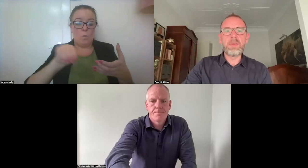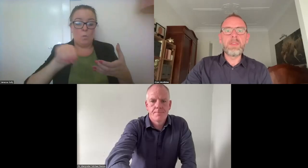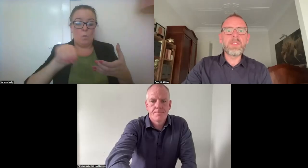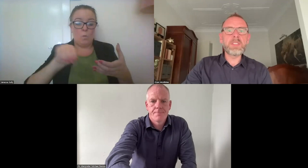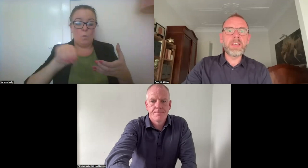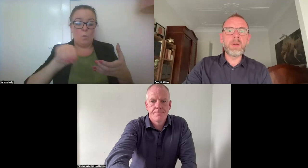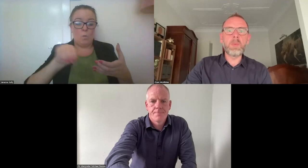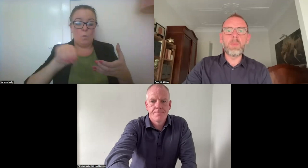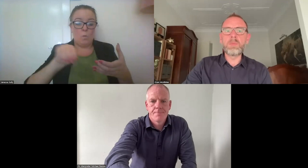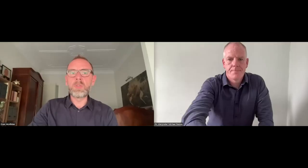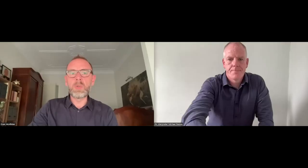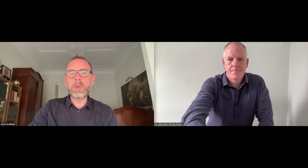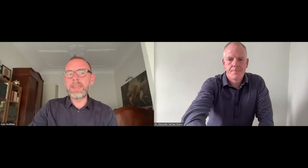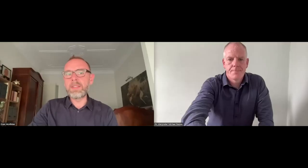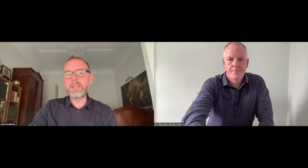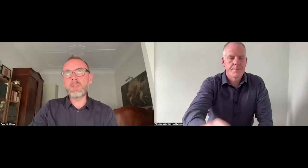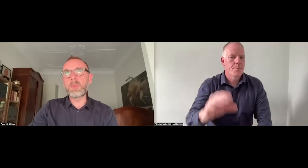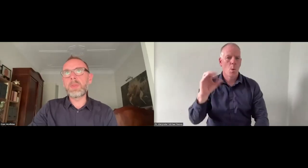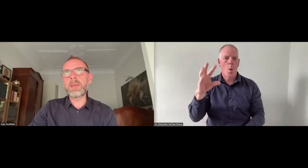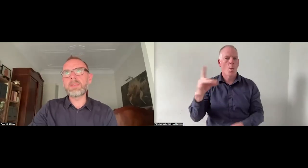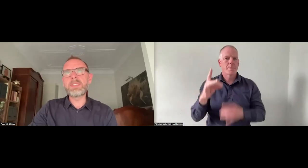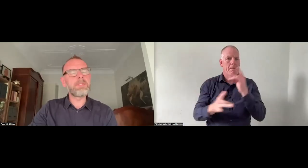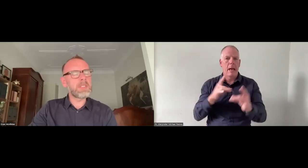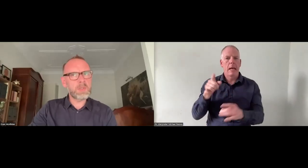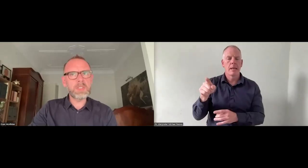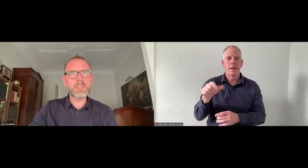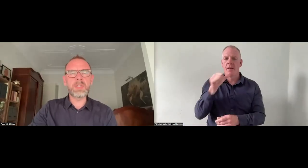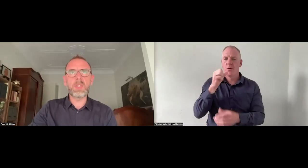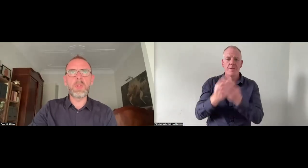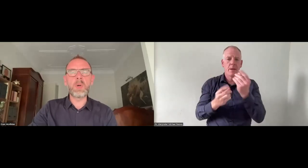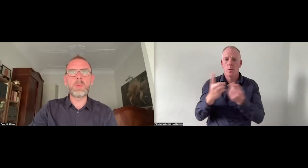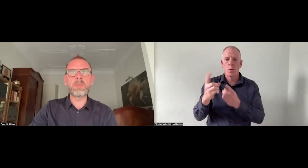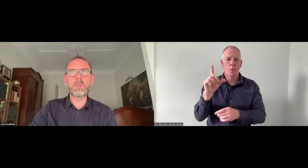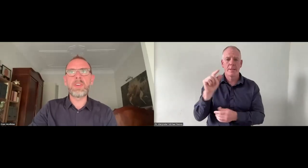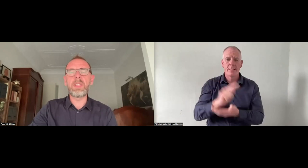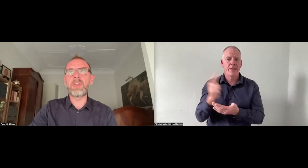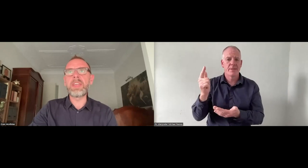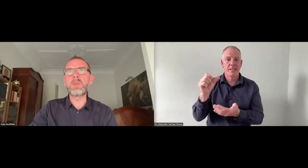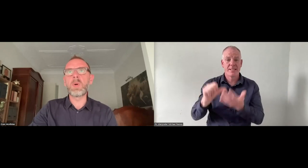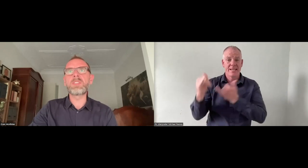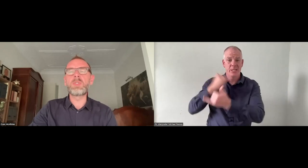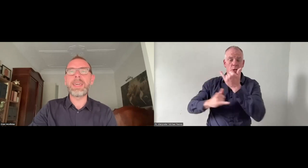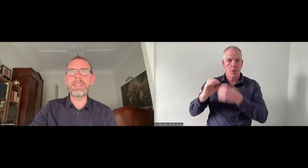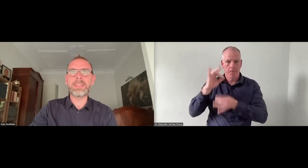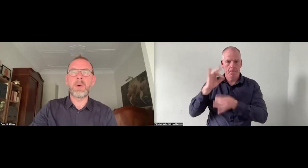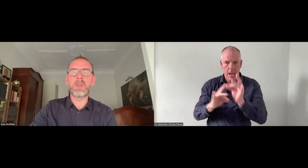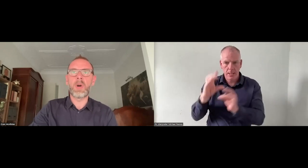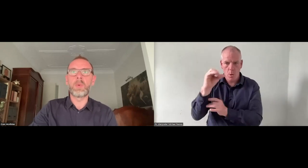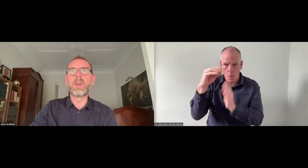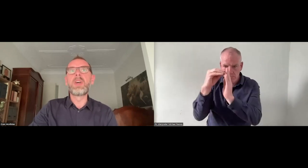The first thing to do in 2017 – so, six years ago, the code was finally created – was to test out the code.